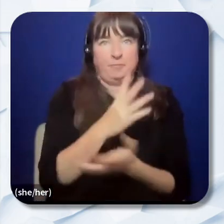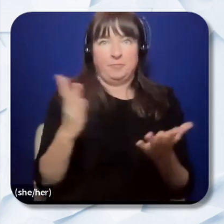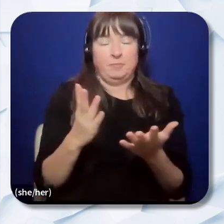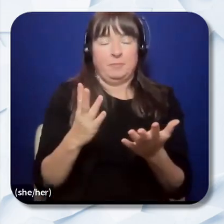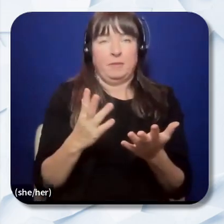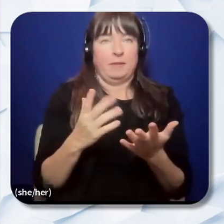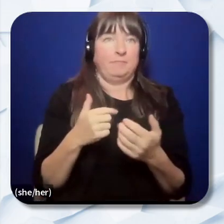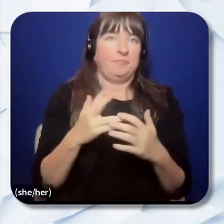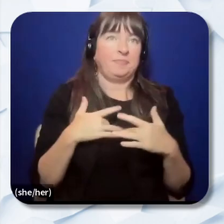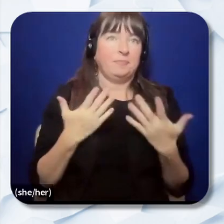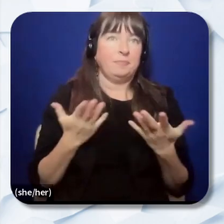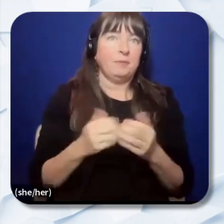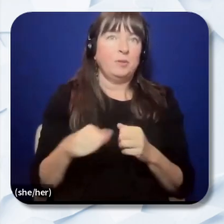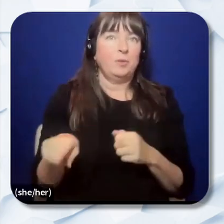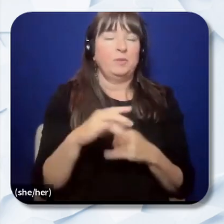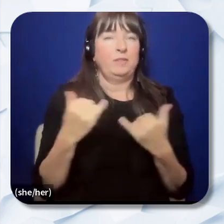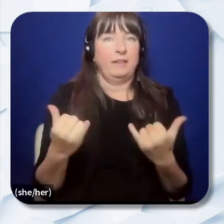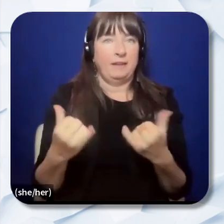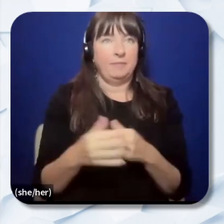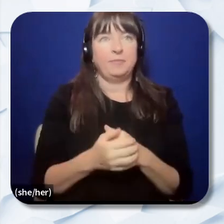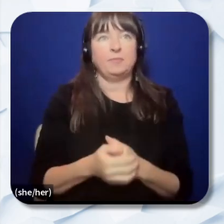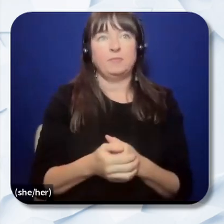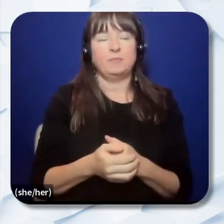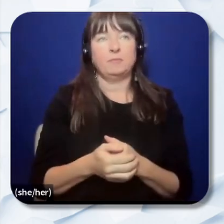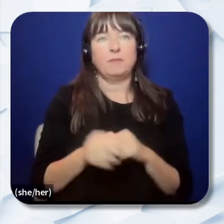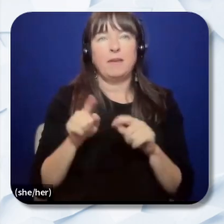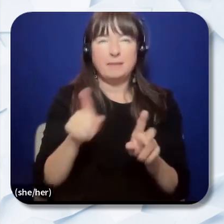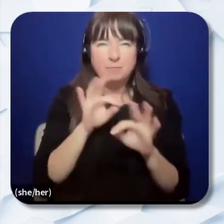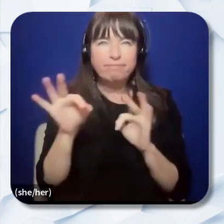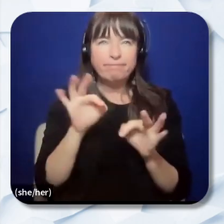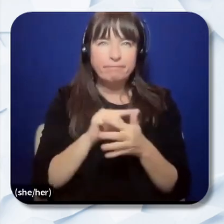privilege to be here with you all today. And so as I go through this information I'm going to do